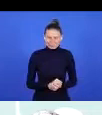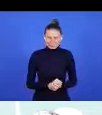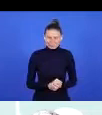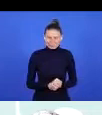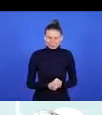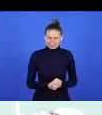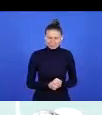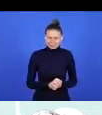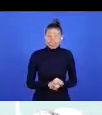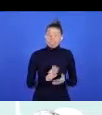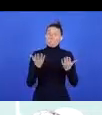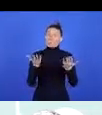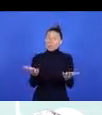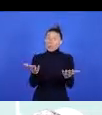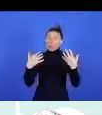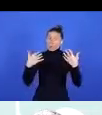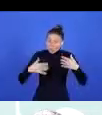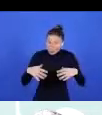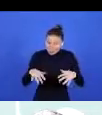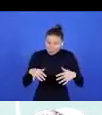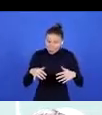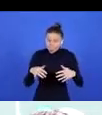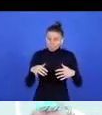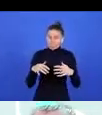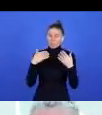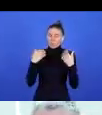me. Still, isn't it impress